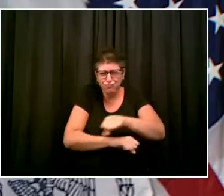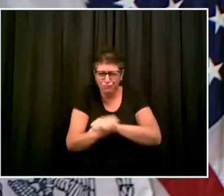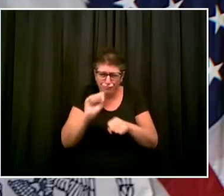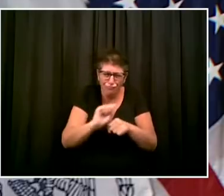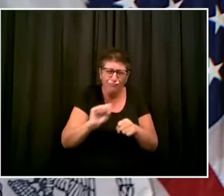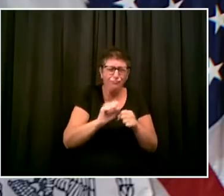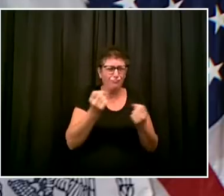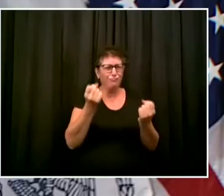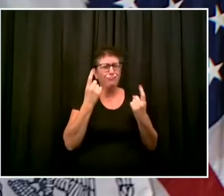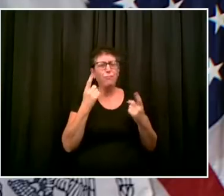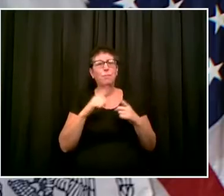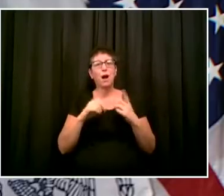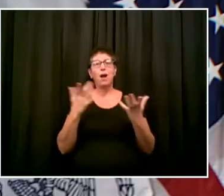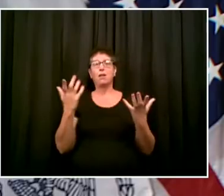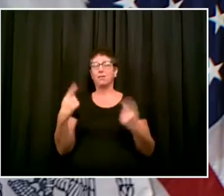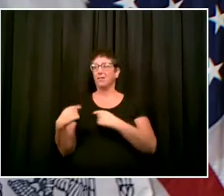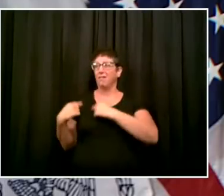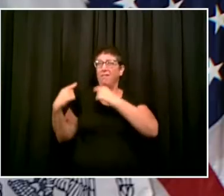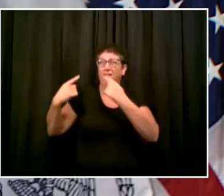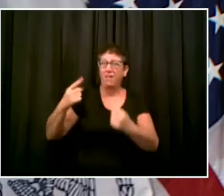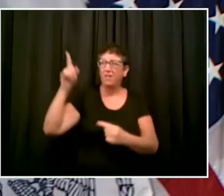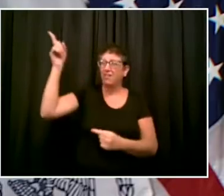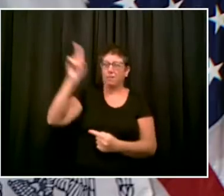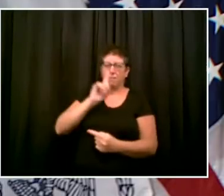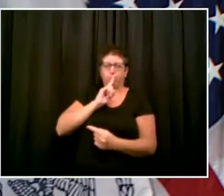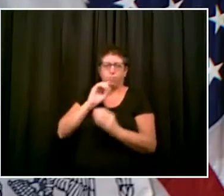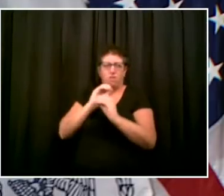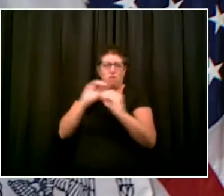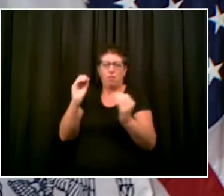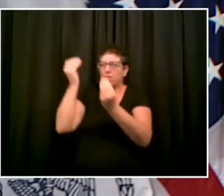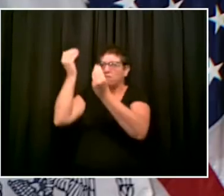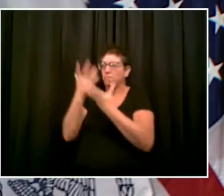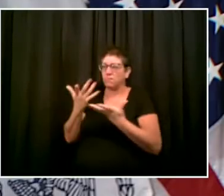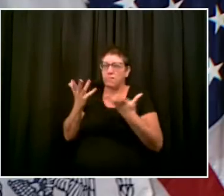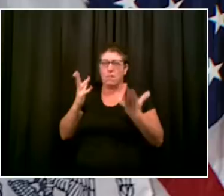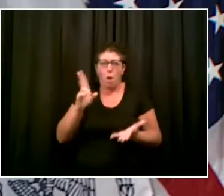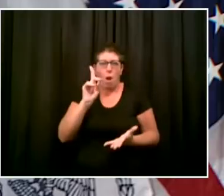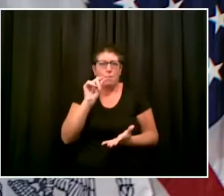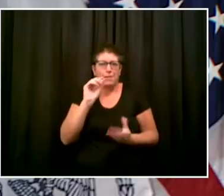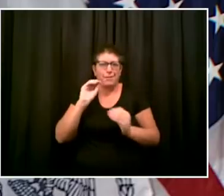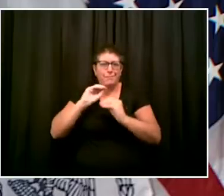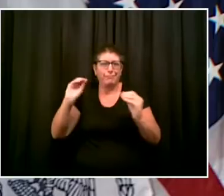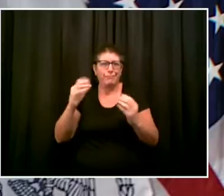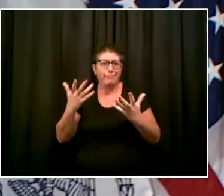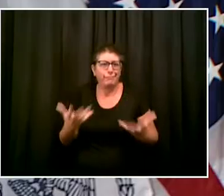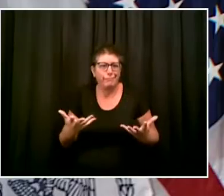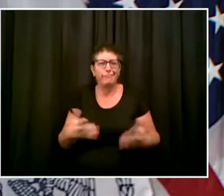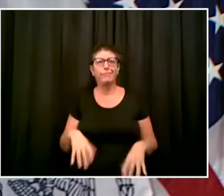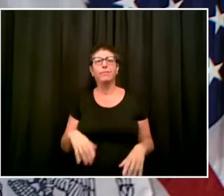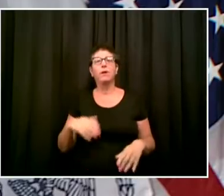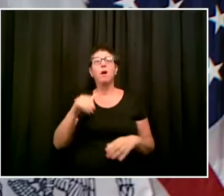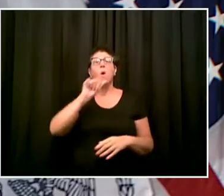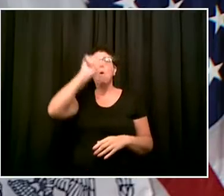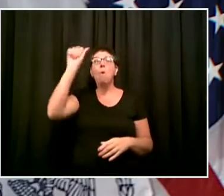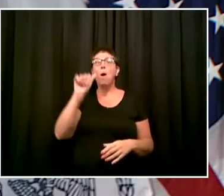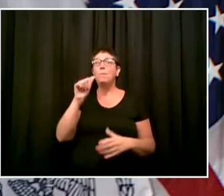THERE HAS BEEN NO RESOLUTION FROM WASHINGTON. WE LOOK TO ALBANY,S AWELL, SO FAR WITHOUT